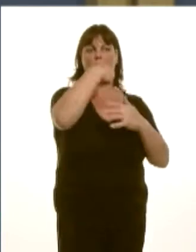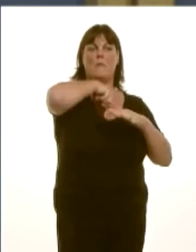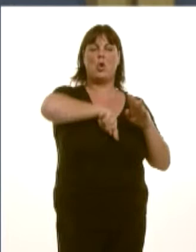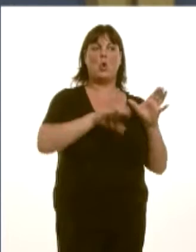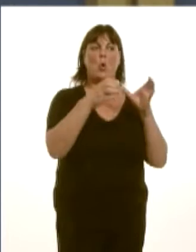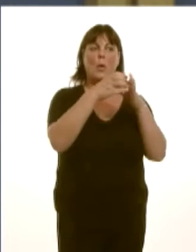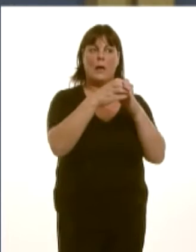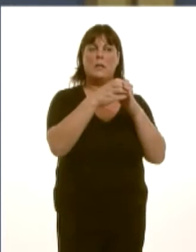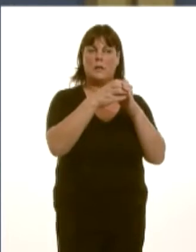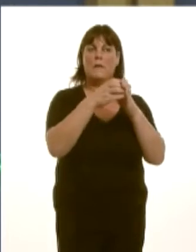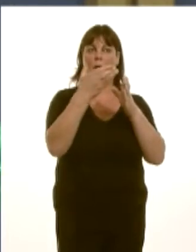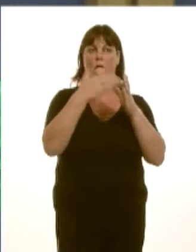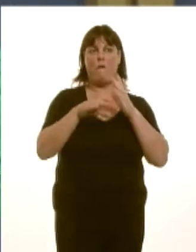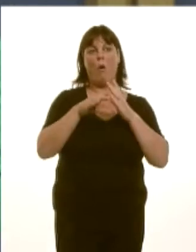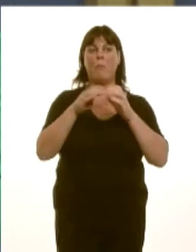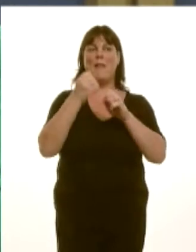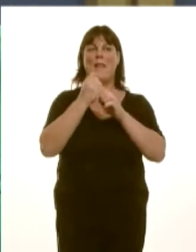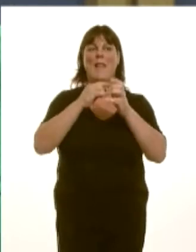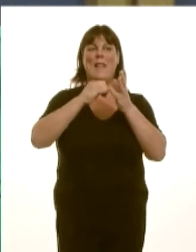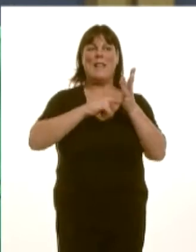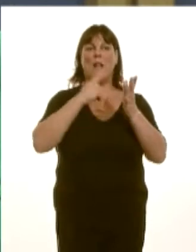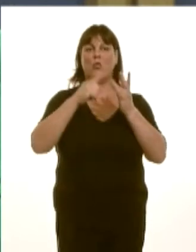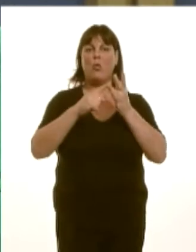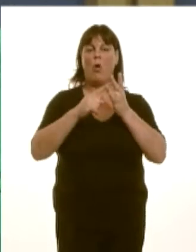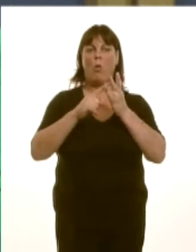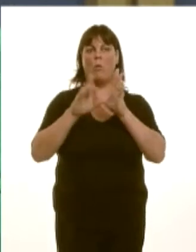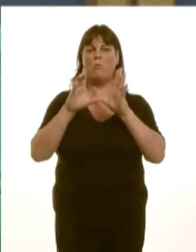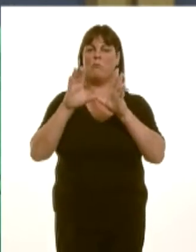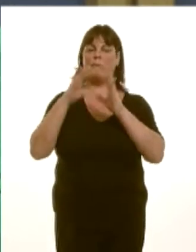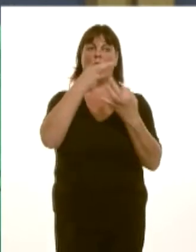My local health board, Betsi Cadwaladr University Local Health Board, is not among this number.